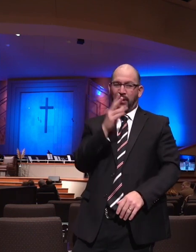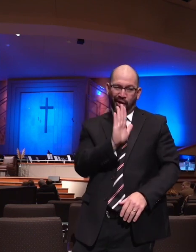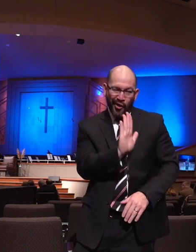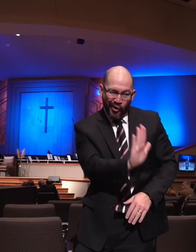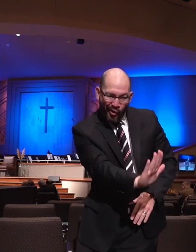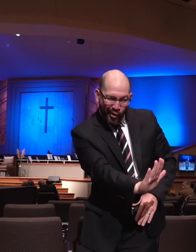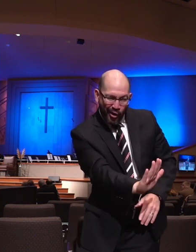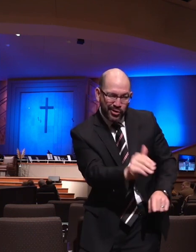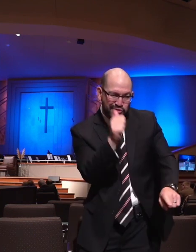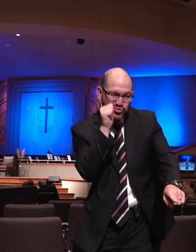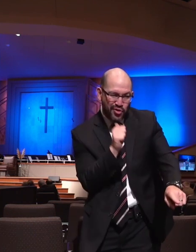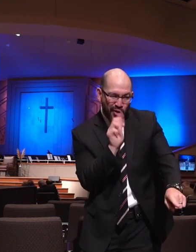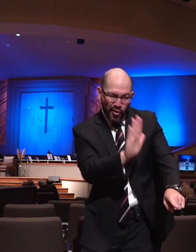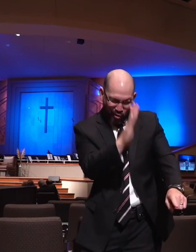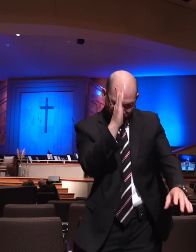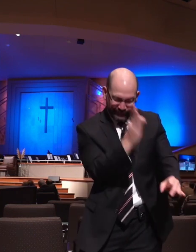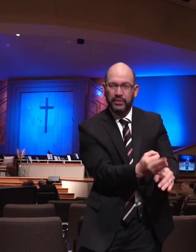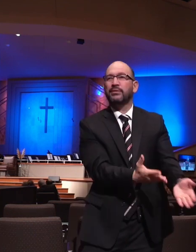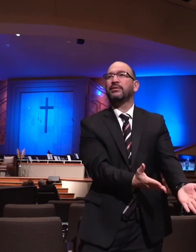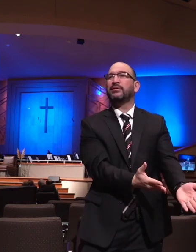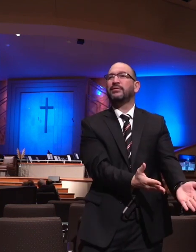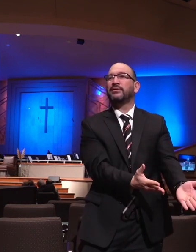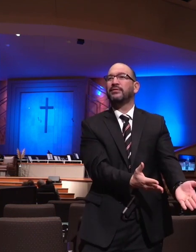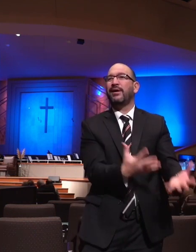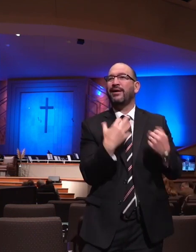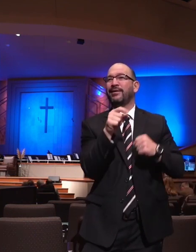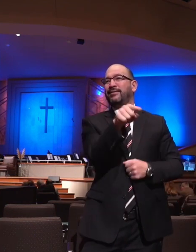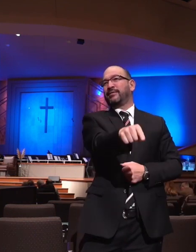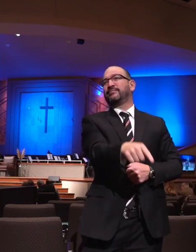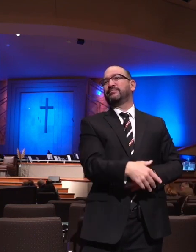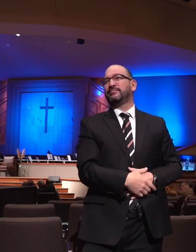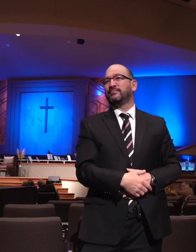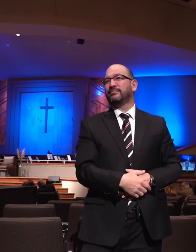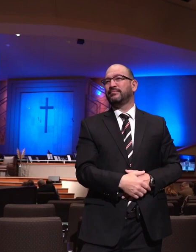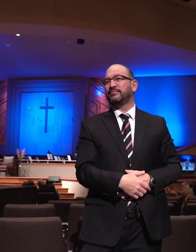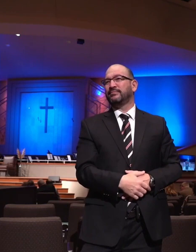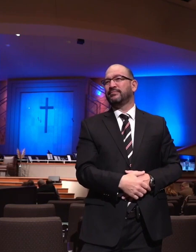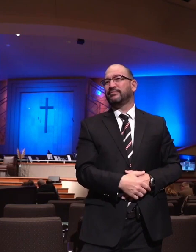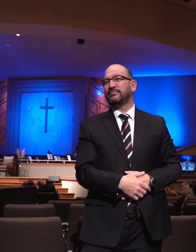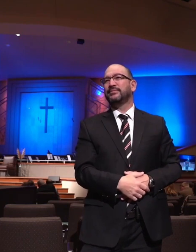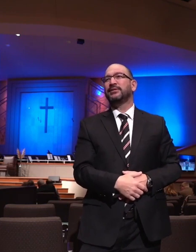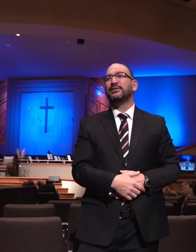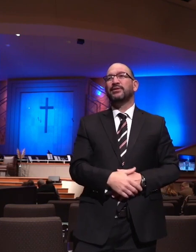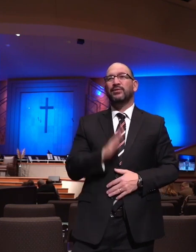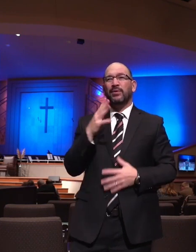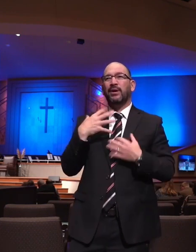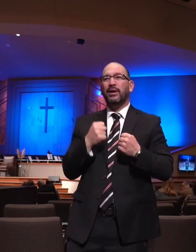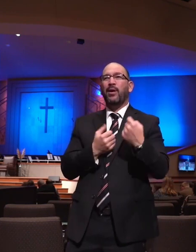and God said I'm going to heal that leper all the lepers there's going to be Naaman’s going to be healed because there was a little girl that believed was